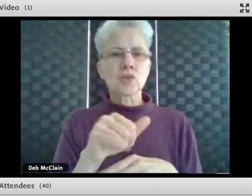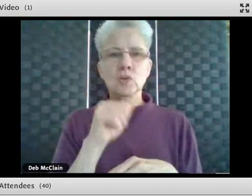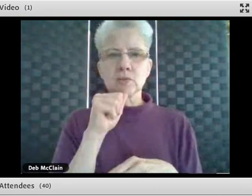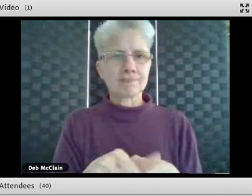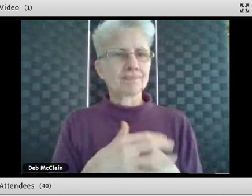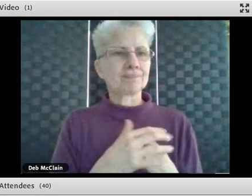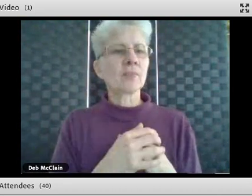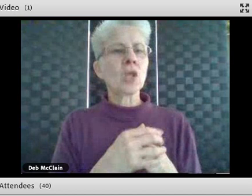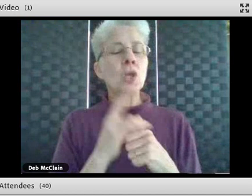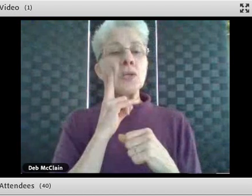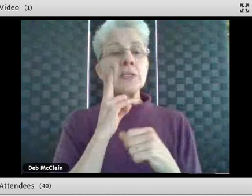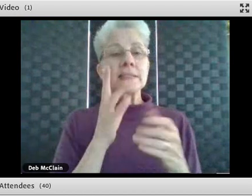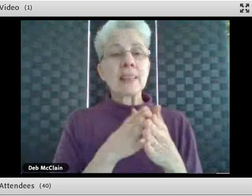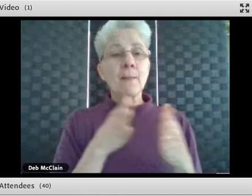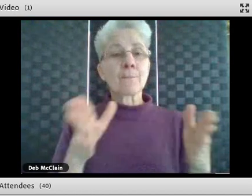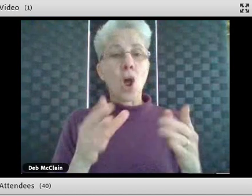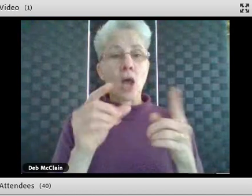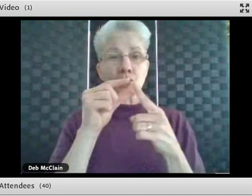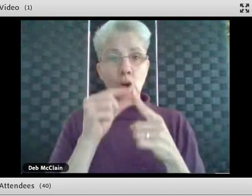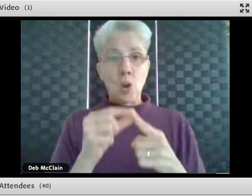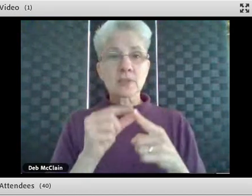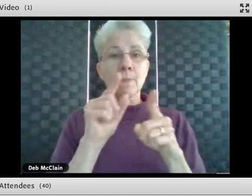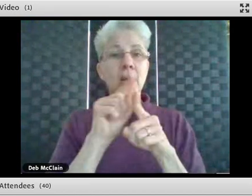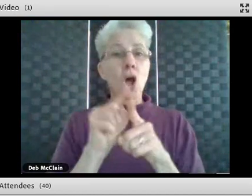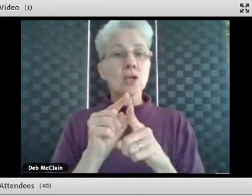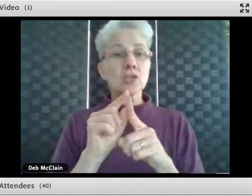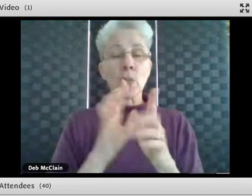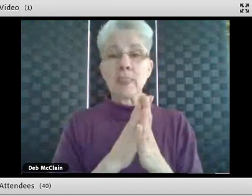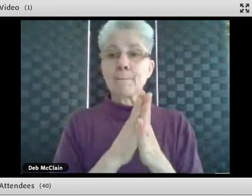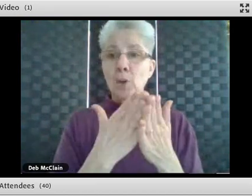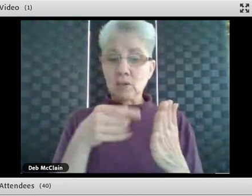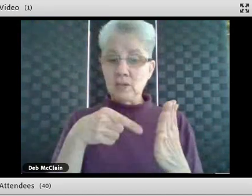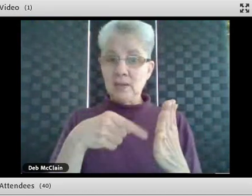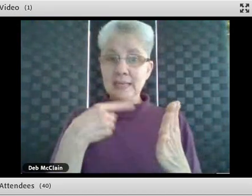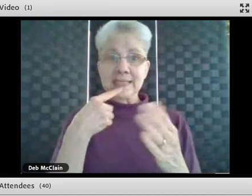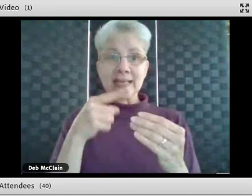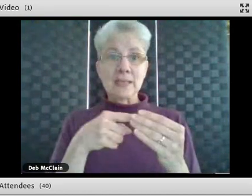You're gonna see the broad term, as well, but if our book is just about cowboys,